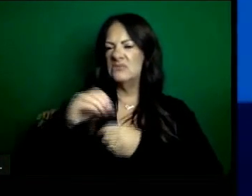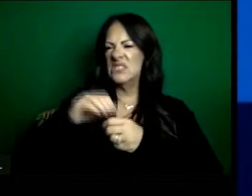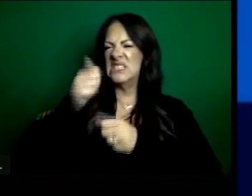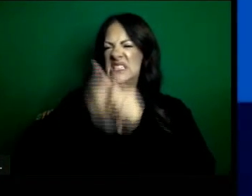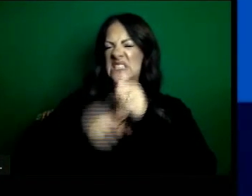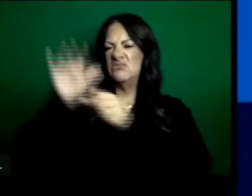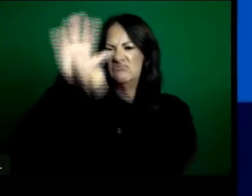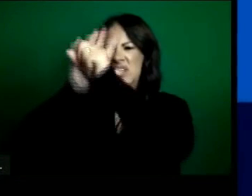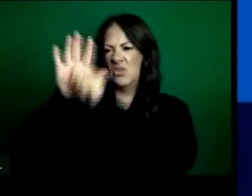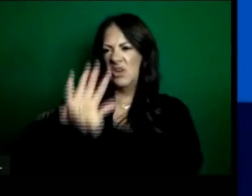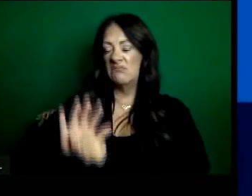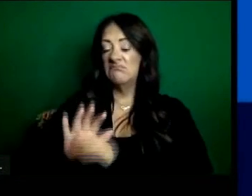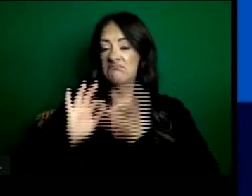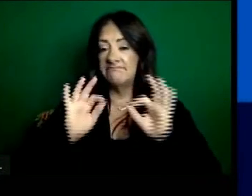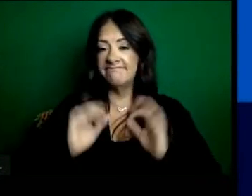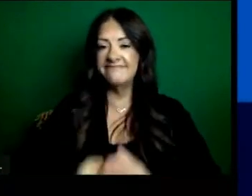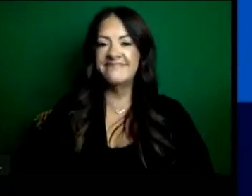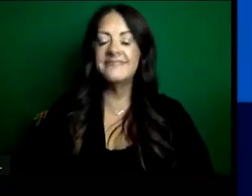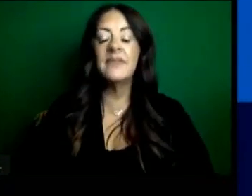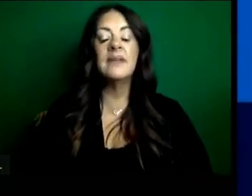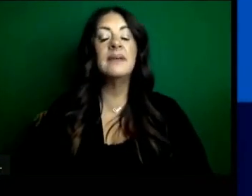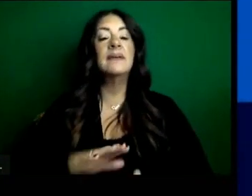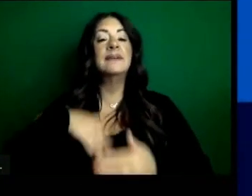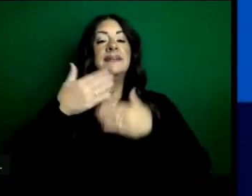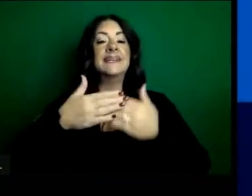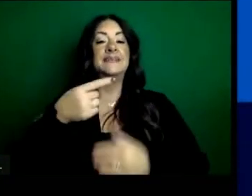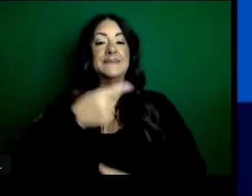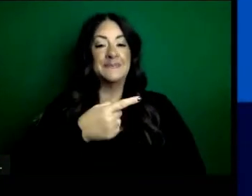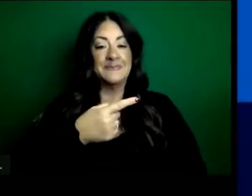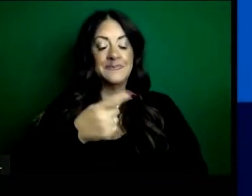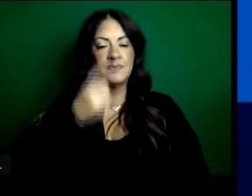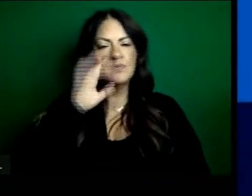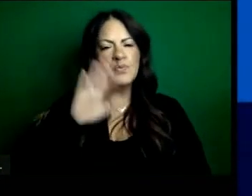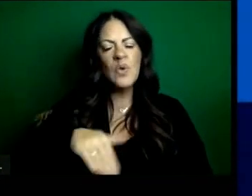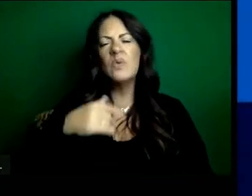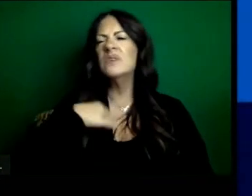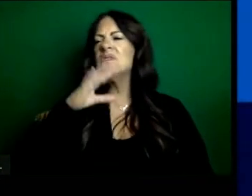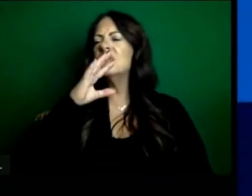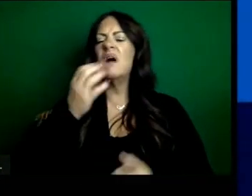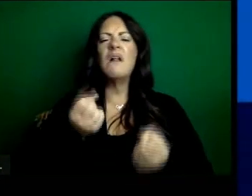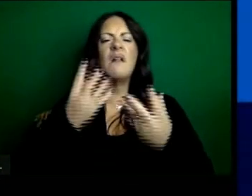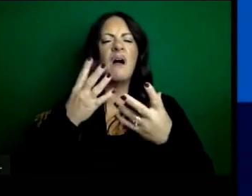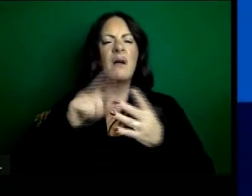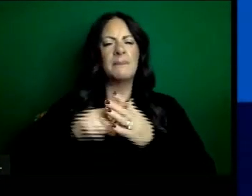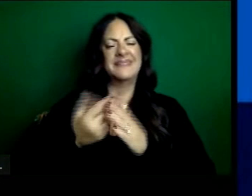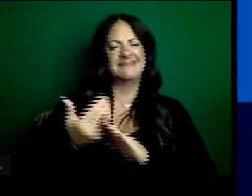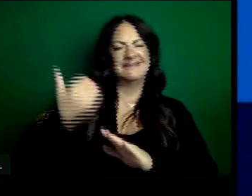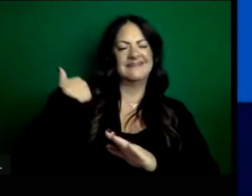VARIOUS MODELS THAT HAVE BEEN USED THROUGHOUT THE PANDEMIC TO PREDICT TRANSMISSION AND OTHER RATES OF INFECTION.